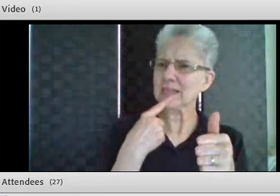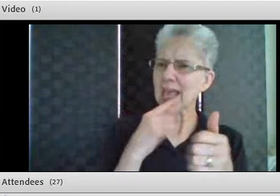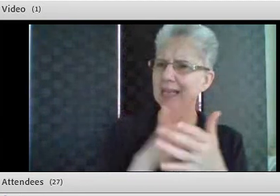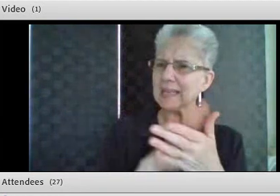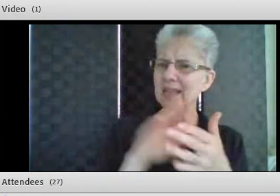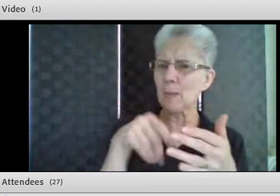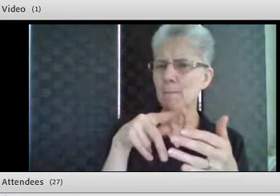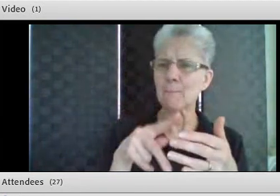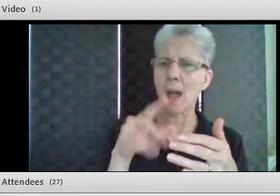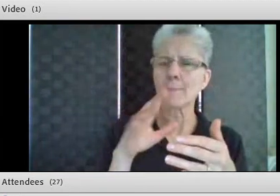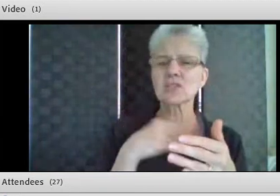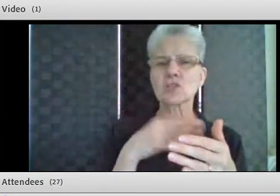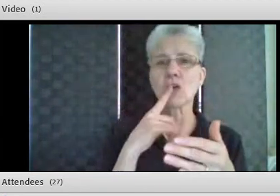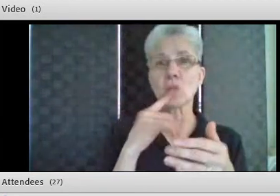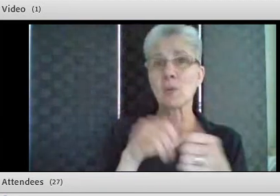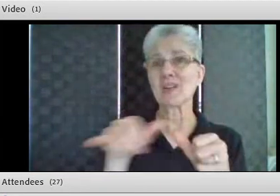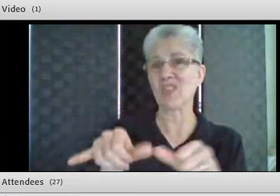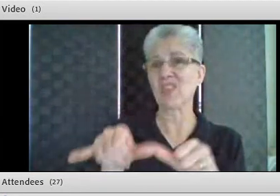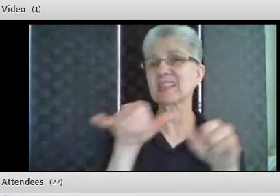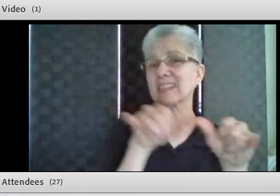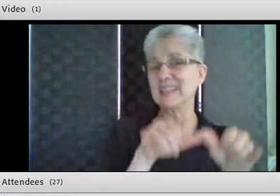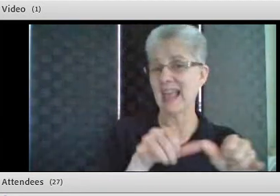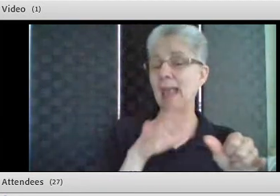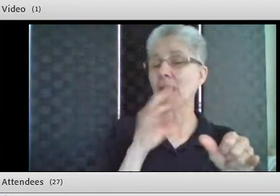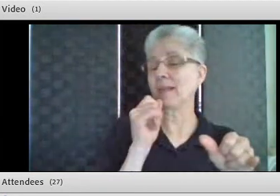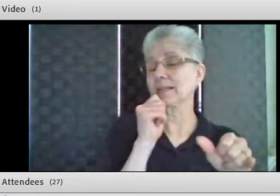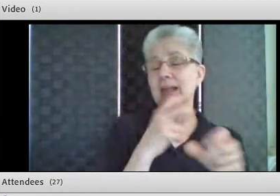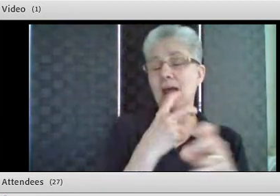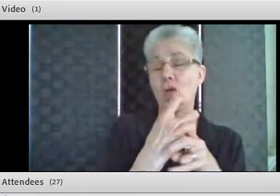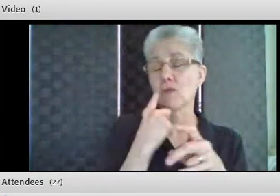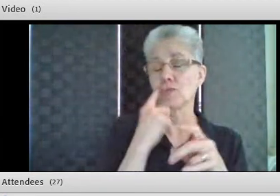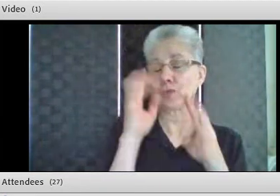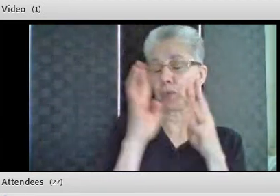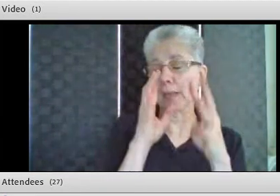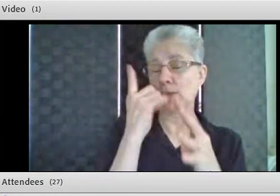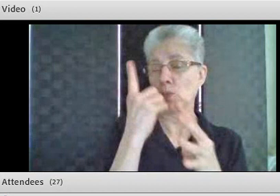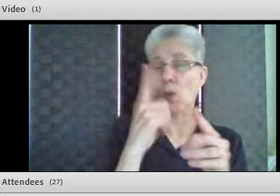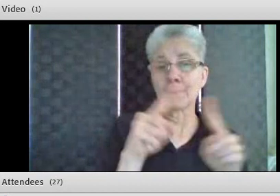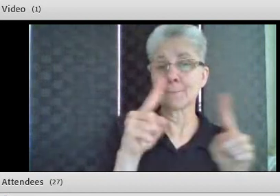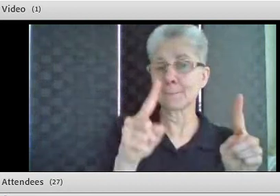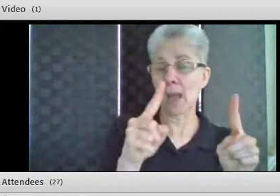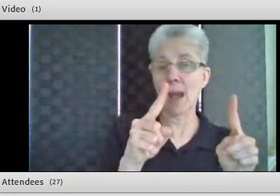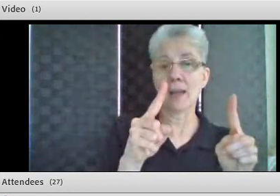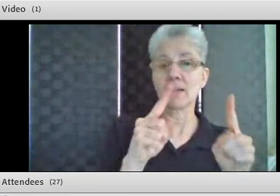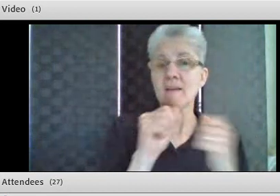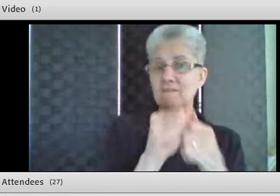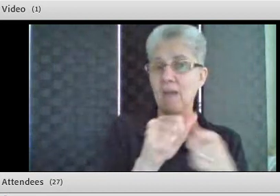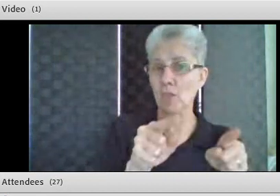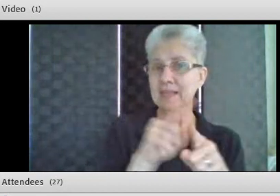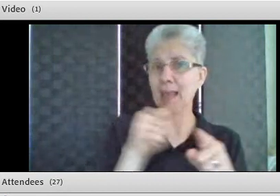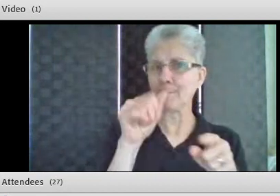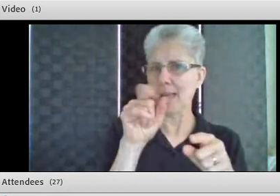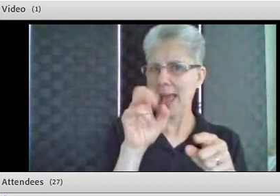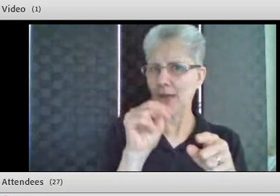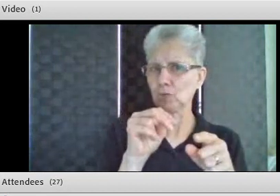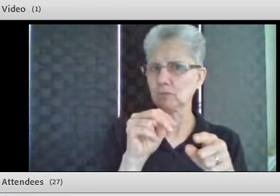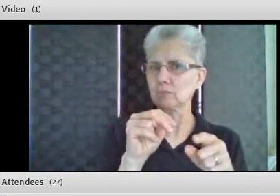so then they decide the road map that they want. Ryan: What Hilary is trying to say in a very nice way is that pop songs are pretty much all the same,